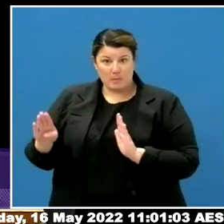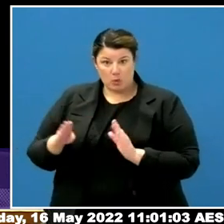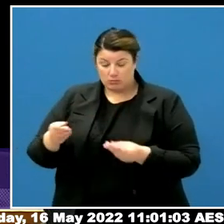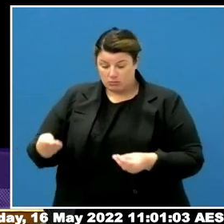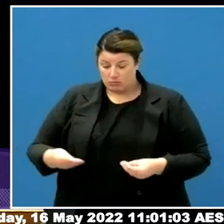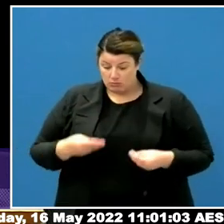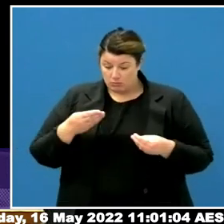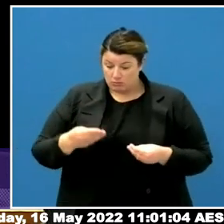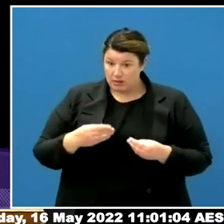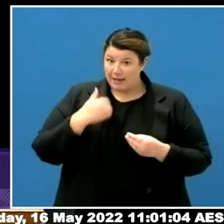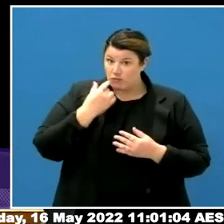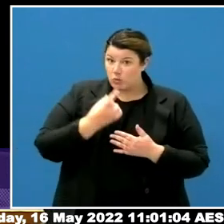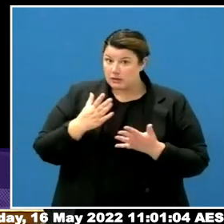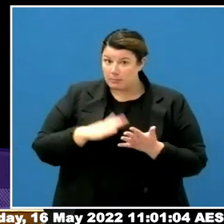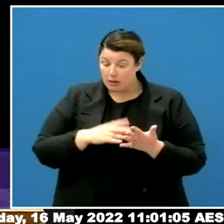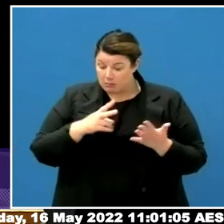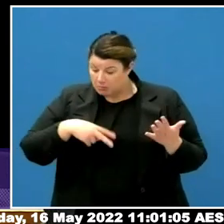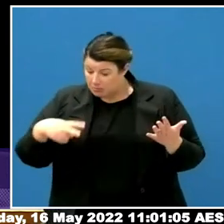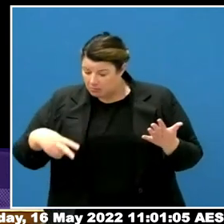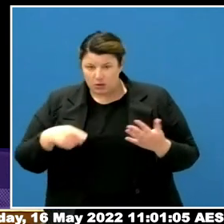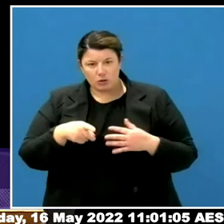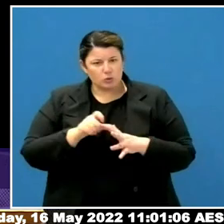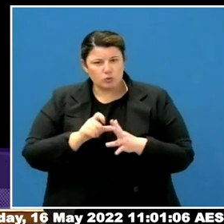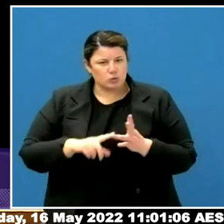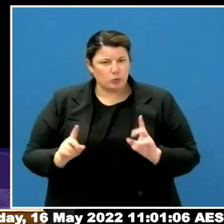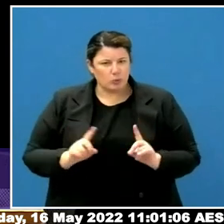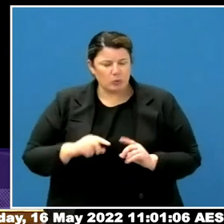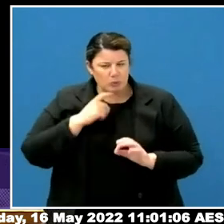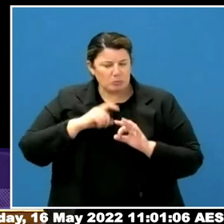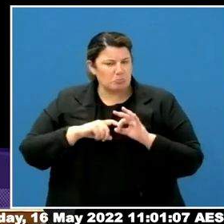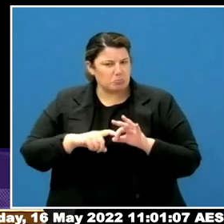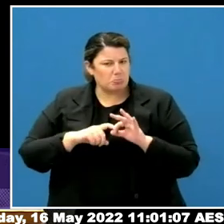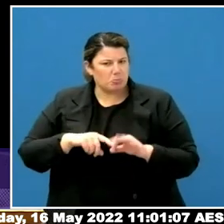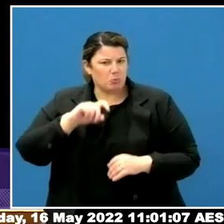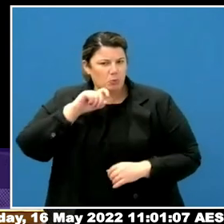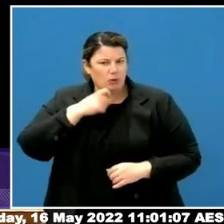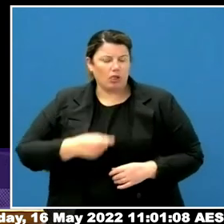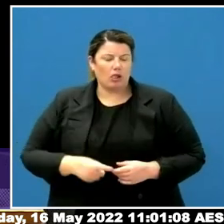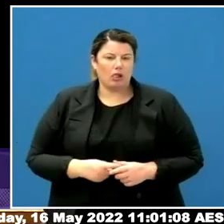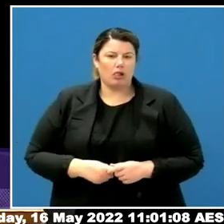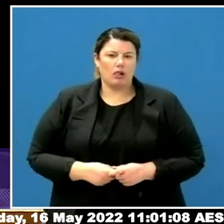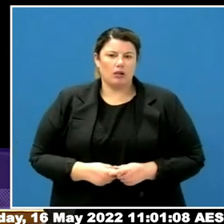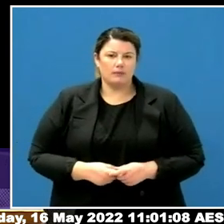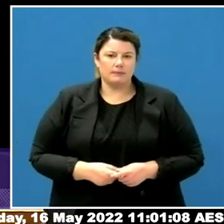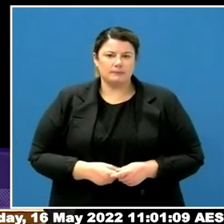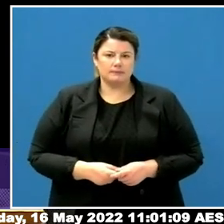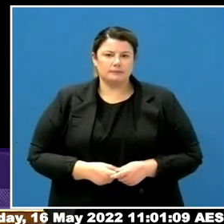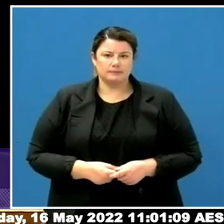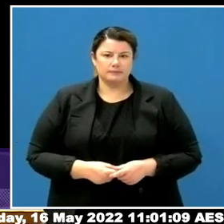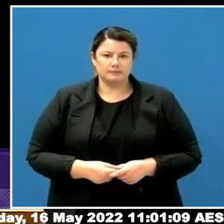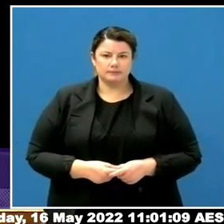meetings. Among these matters was a proposal for a support governance framework put